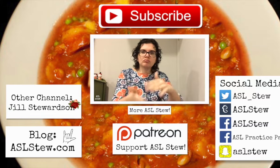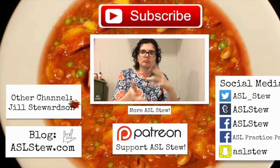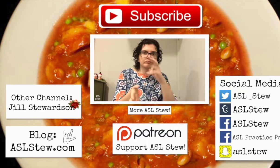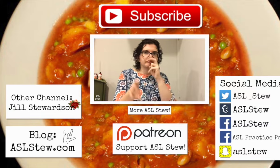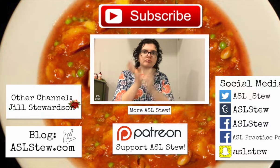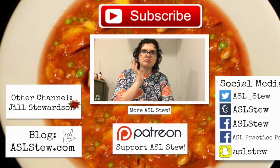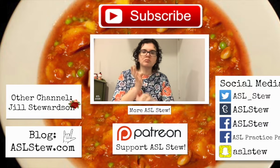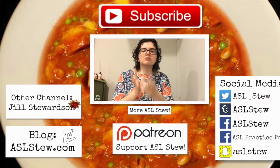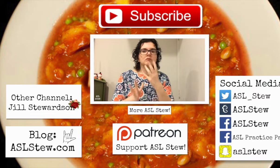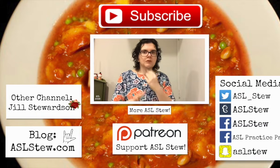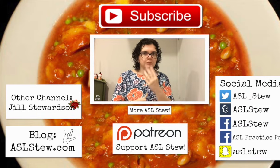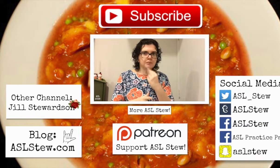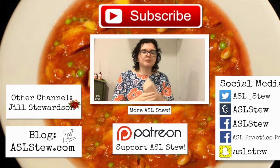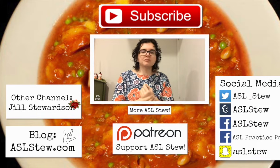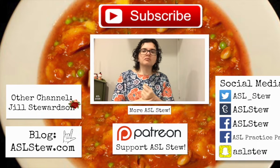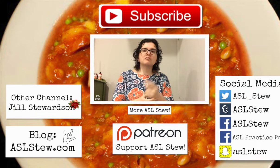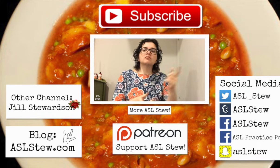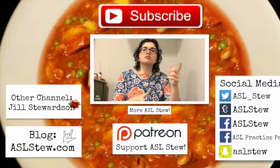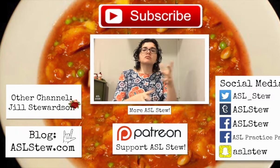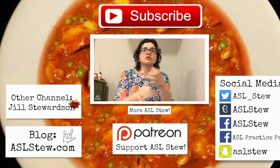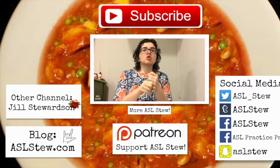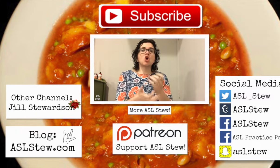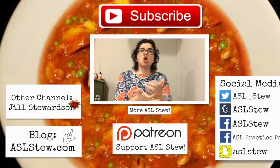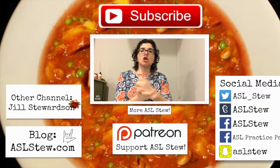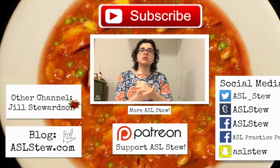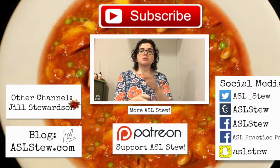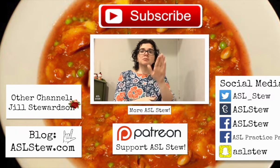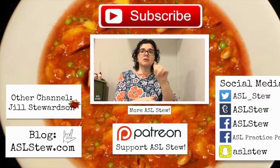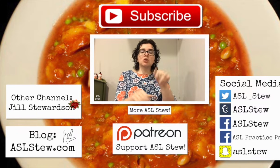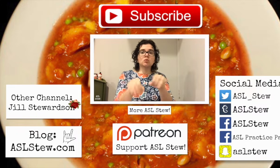she knew from that moment on, she wanted to get invovled with Hebrew studies and Judaism.